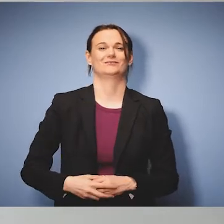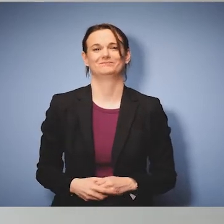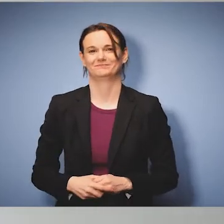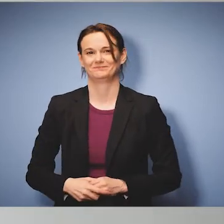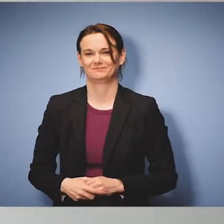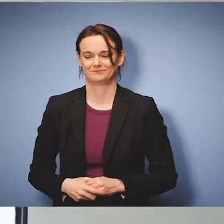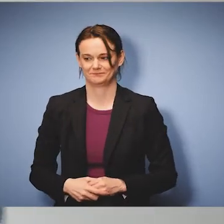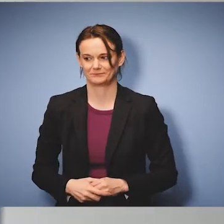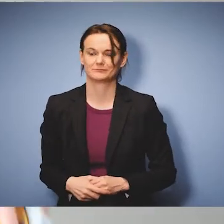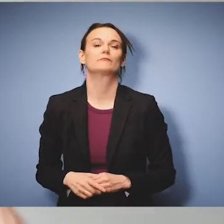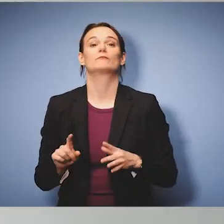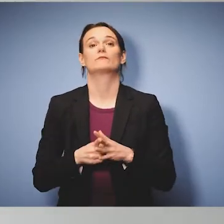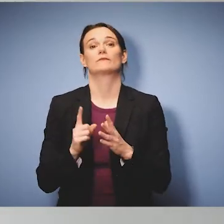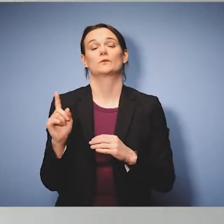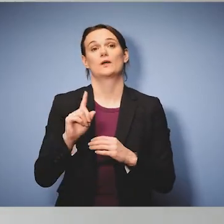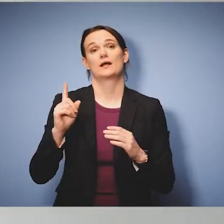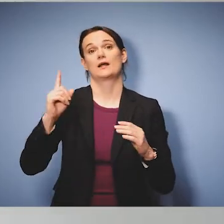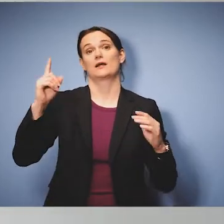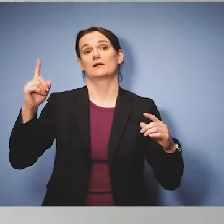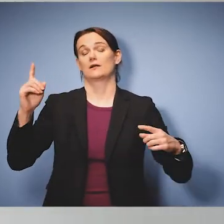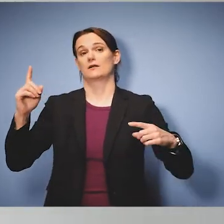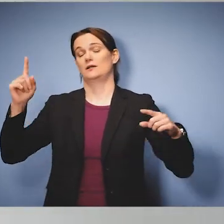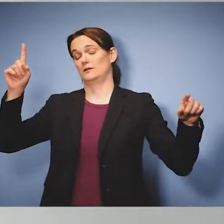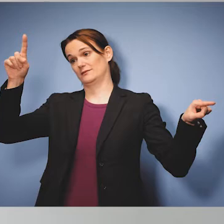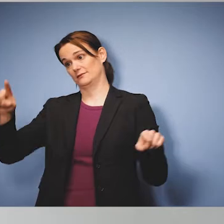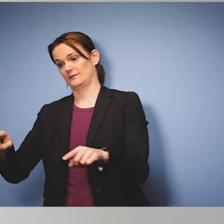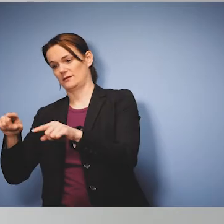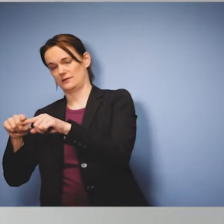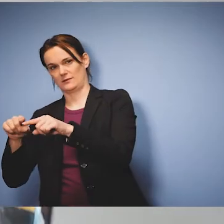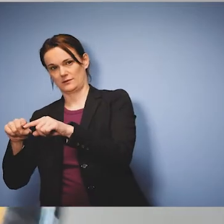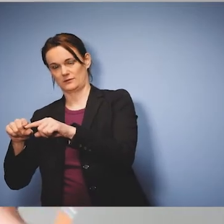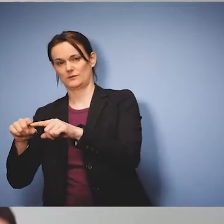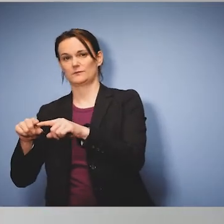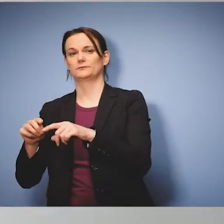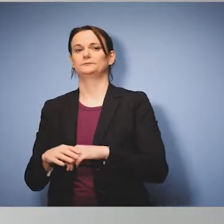So we're gonna start in the bottom right corner with the two pieces that they have. We're gonna keep it very simple